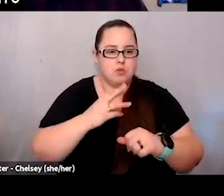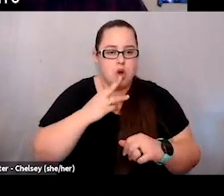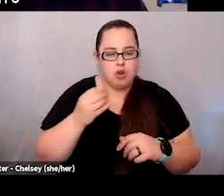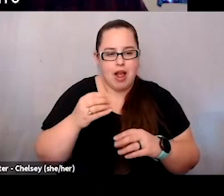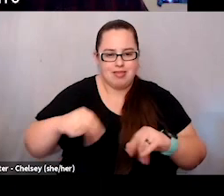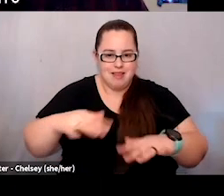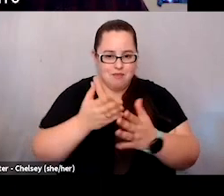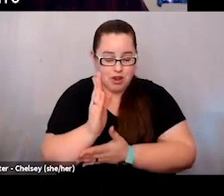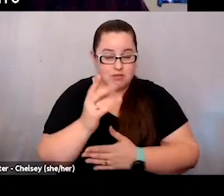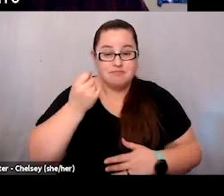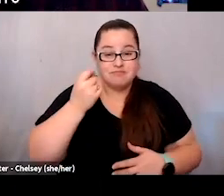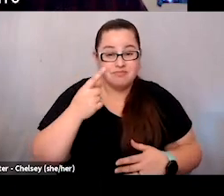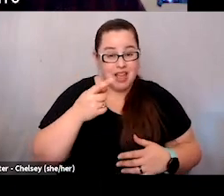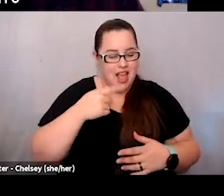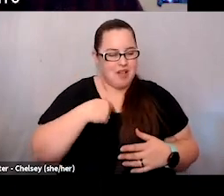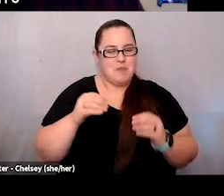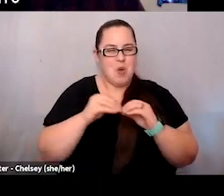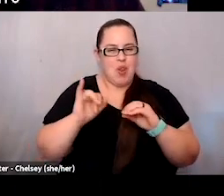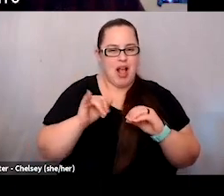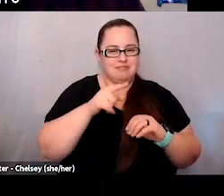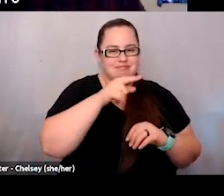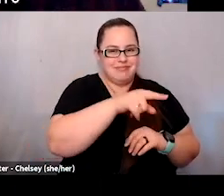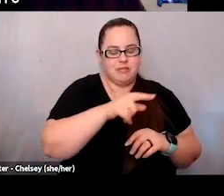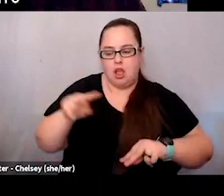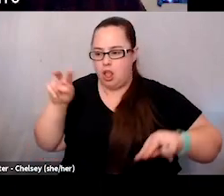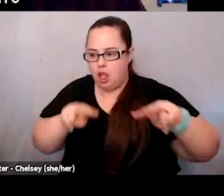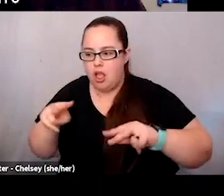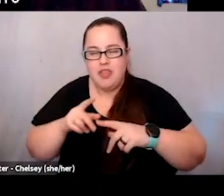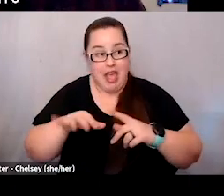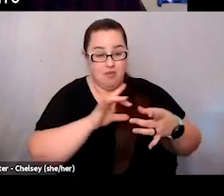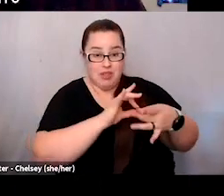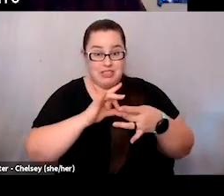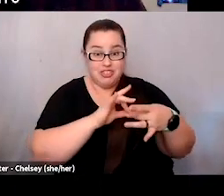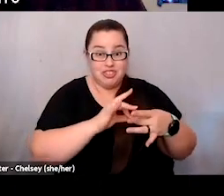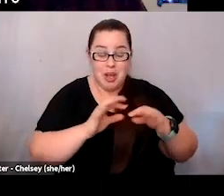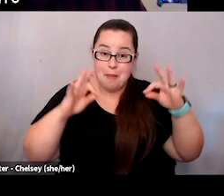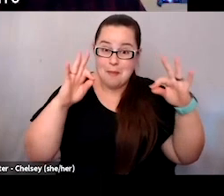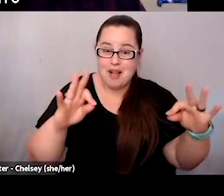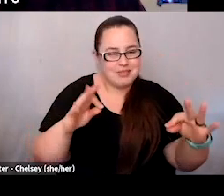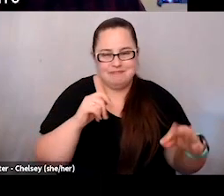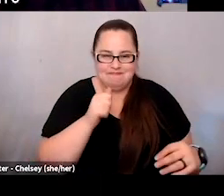and Native American relationship has always been very contentious. It's been a rough one.